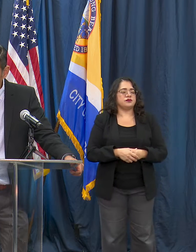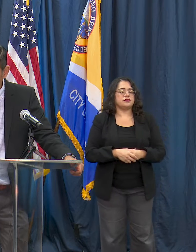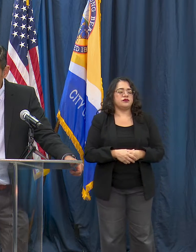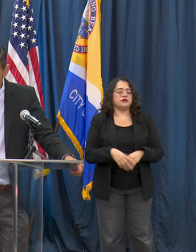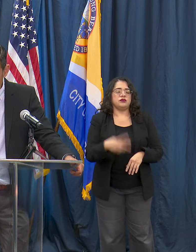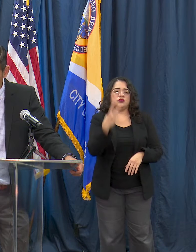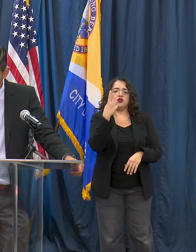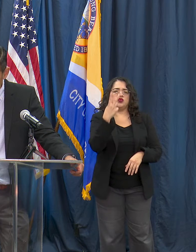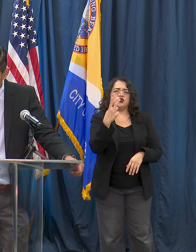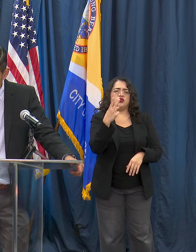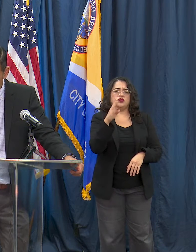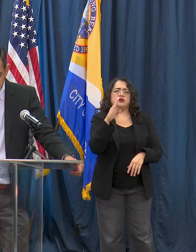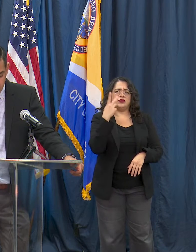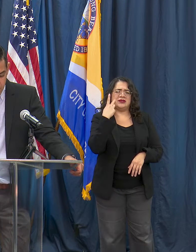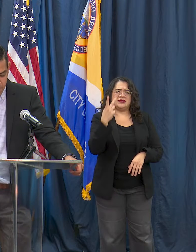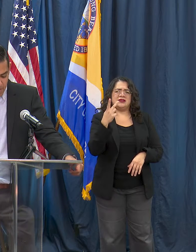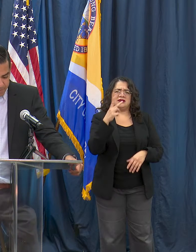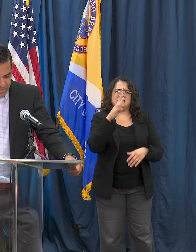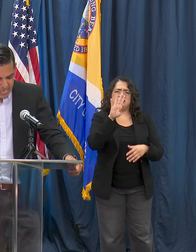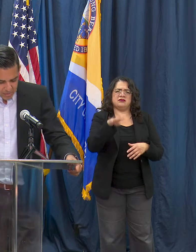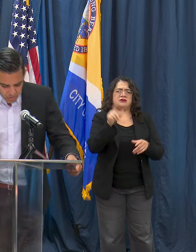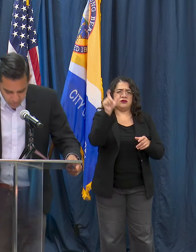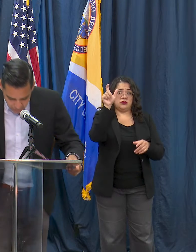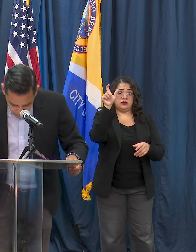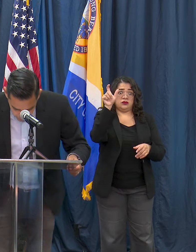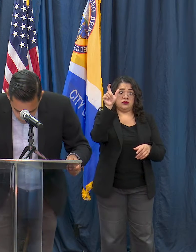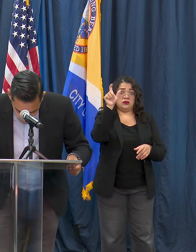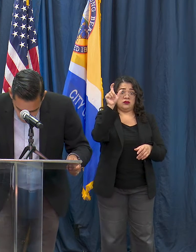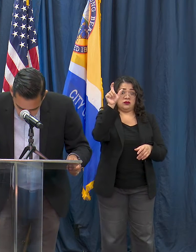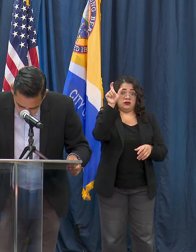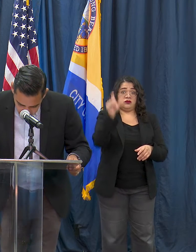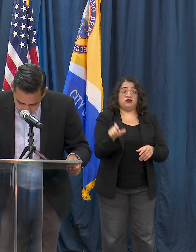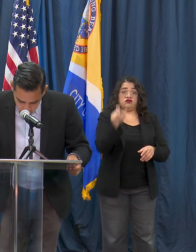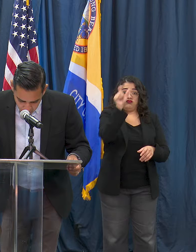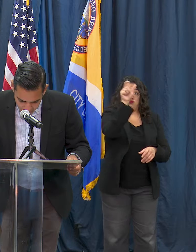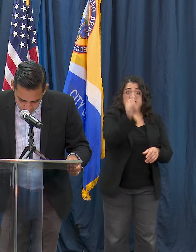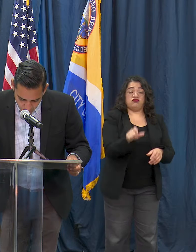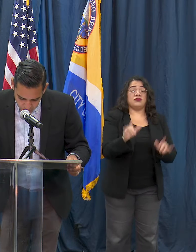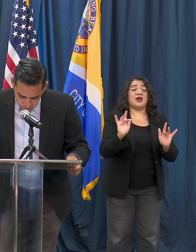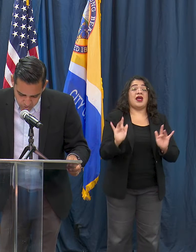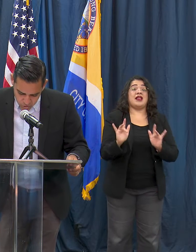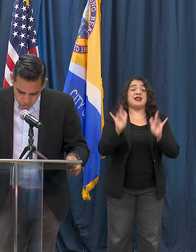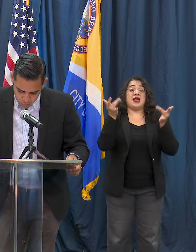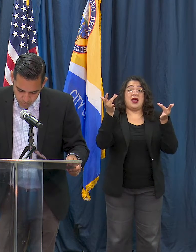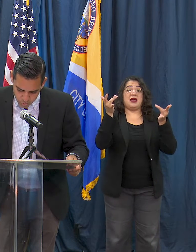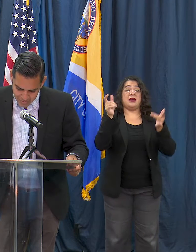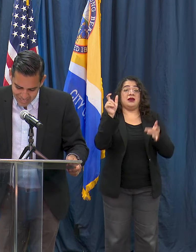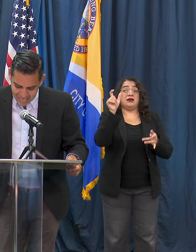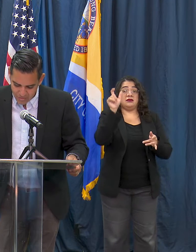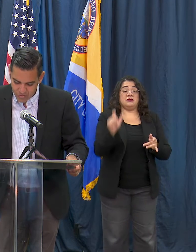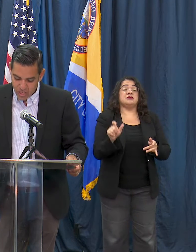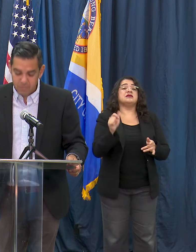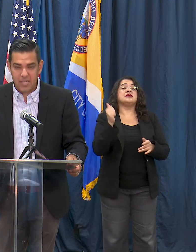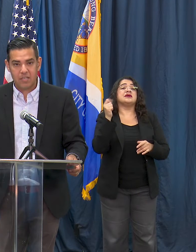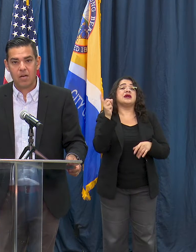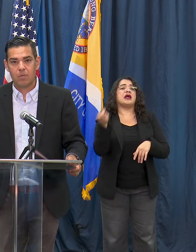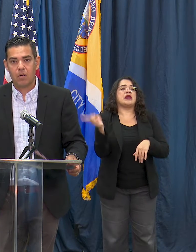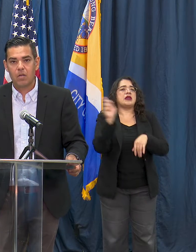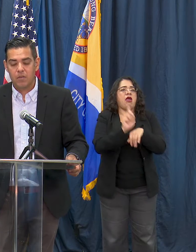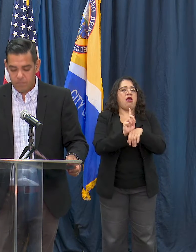graphs that are reported, and the lighter graph you have hospitalizations on reported date and then the updated number